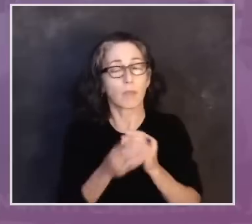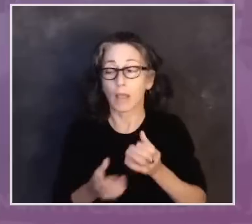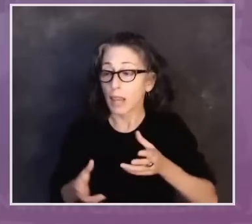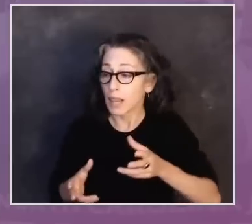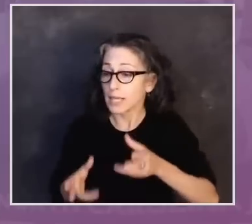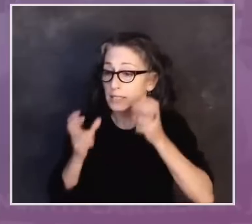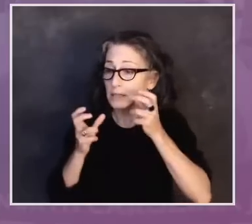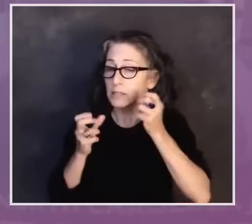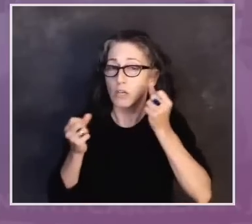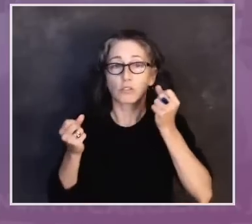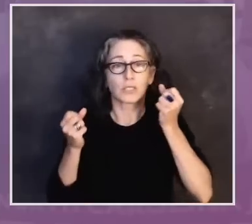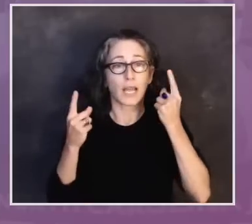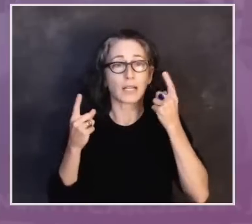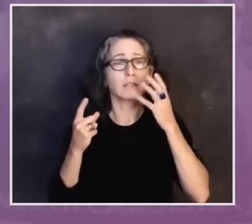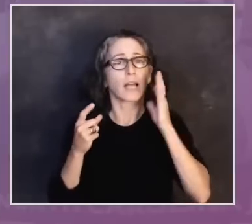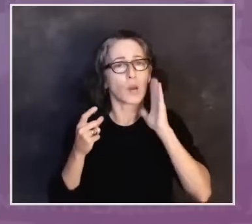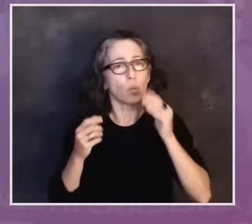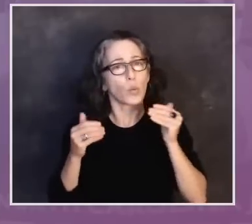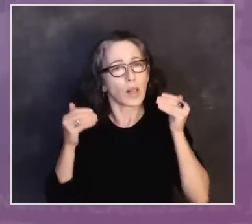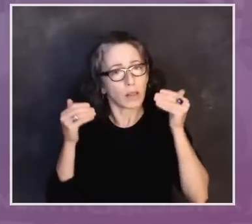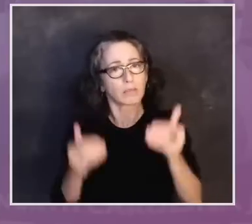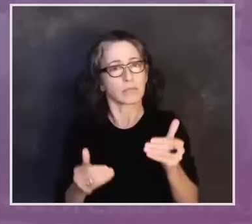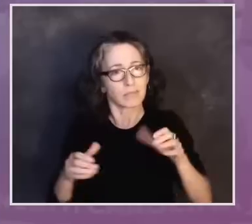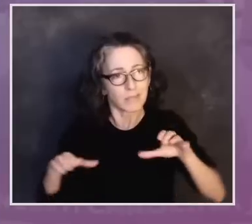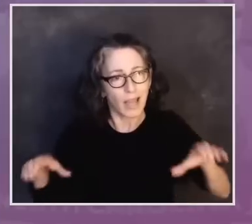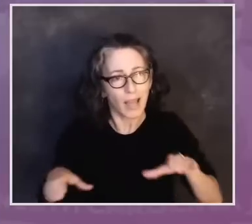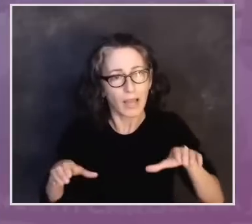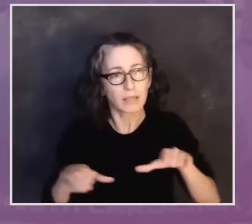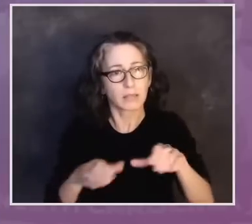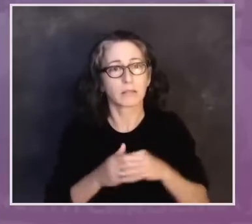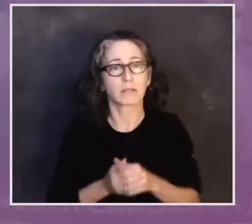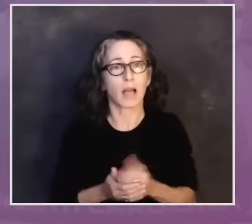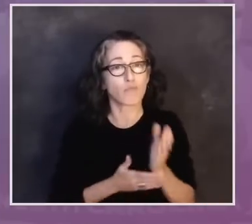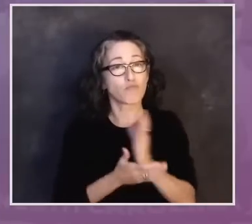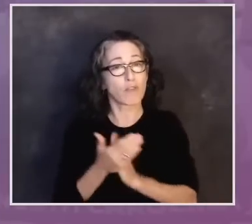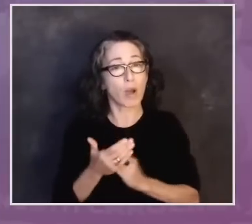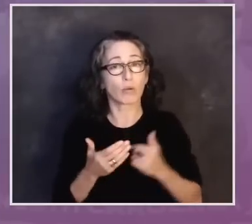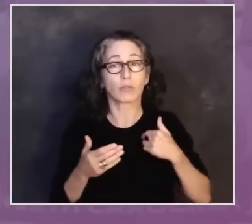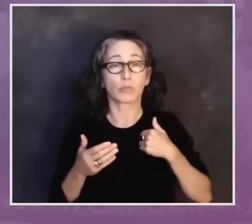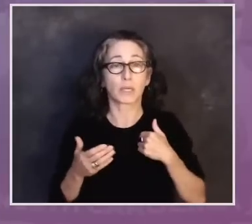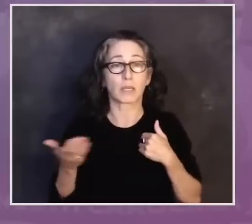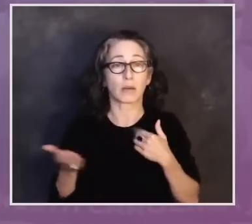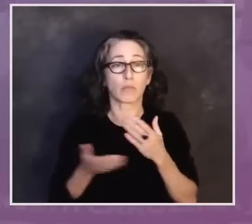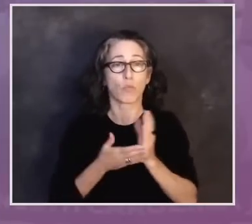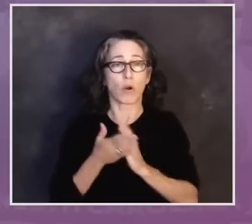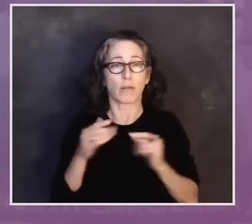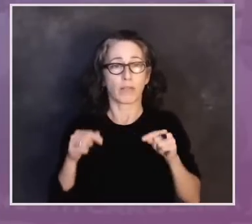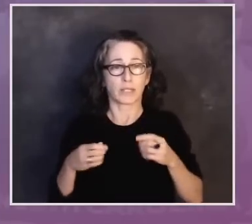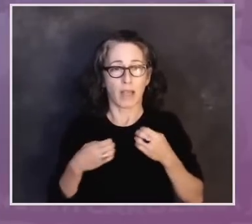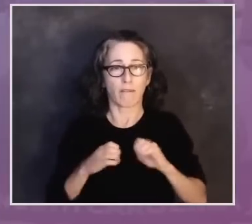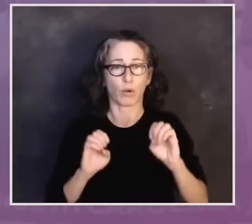LEADERSHIP, LEADERSHIP THAT LISTENS, UNDERSTANDS, AND ACTS.